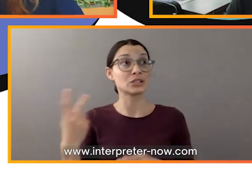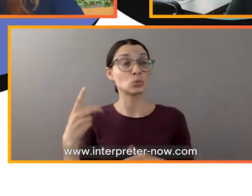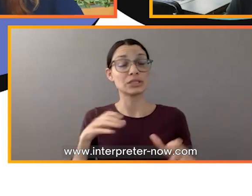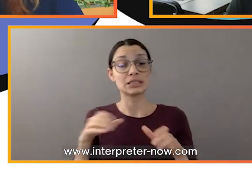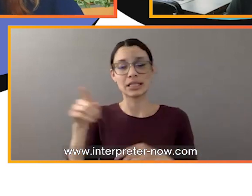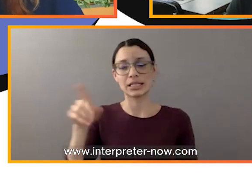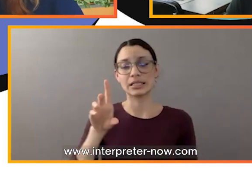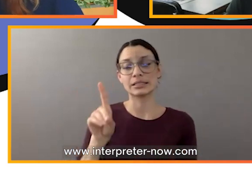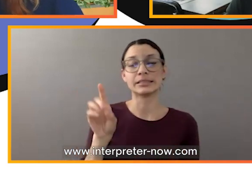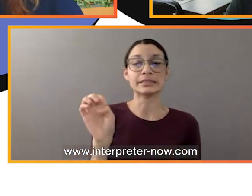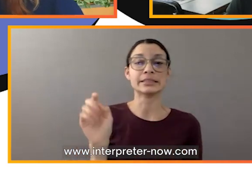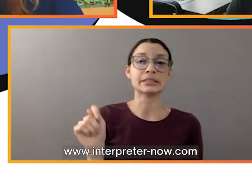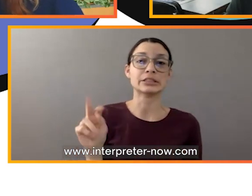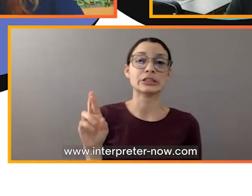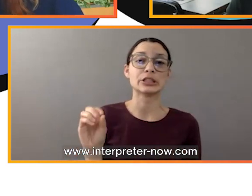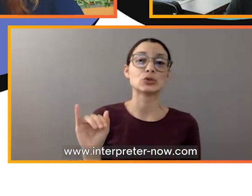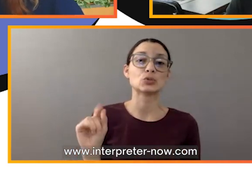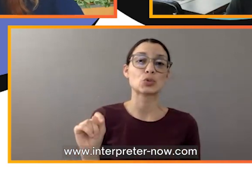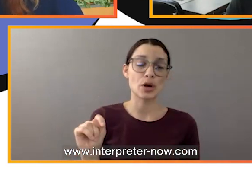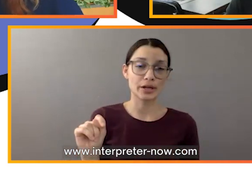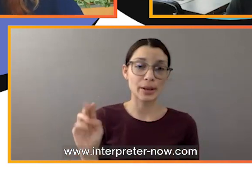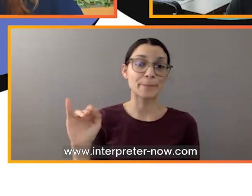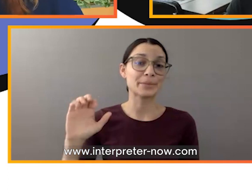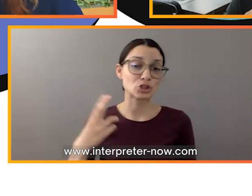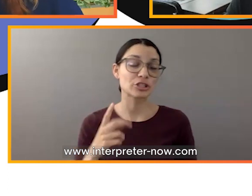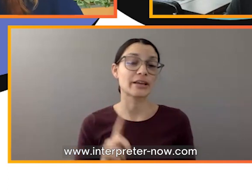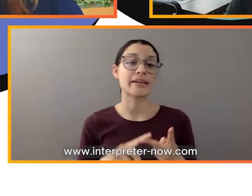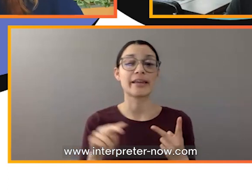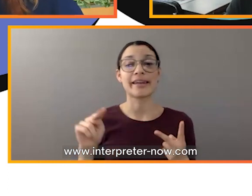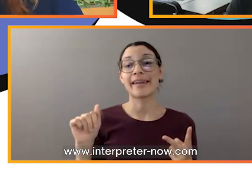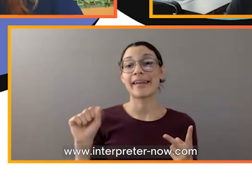Those were, to me, extremely important.